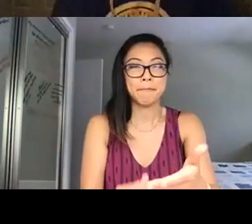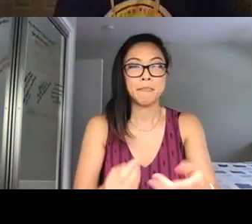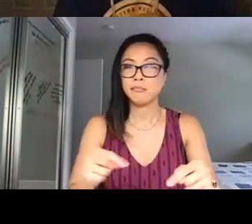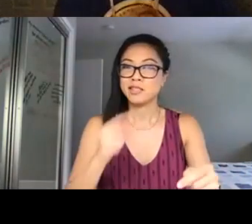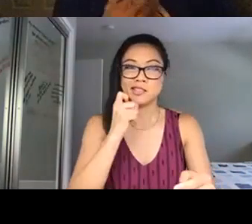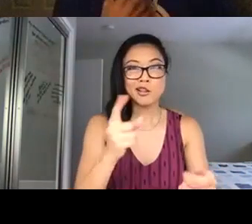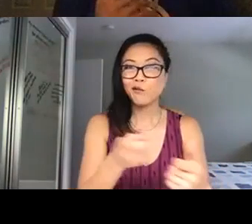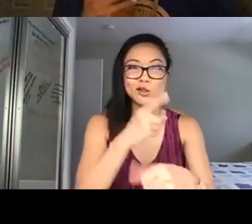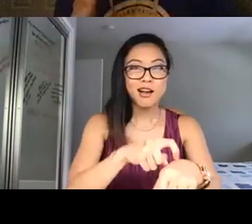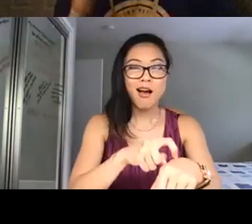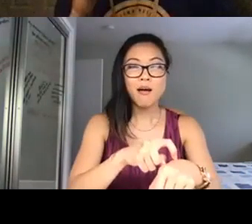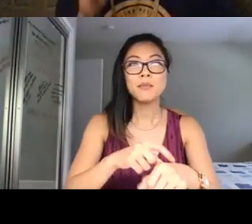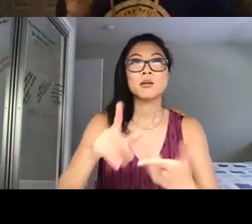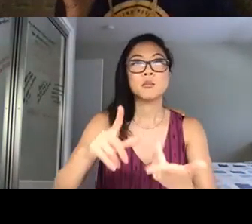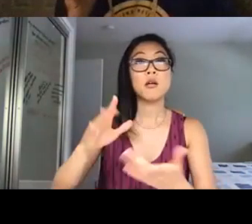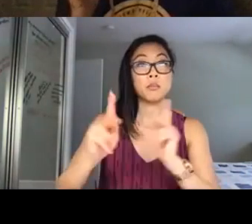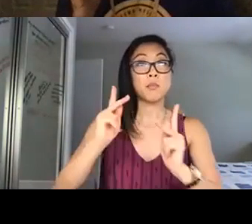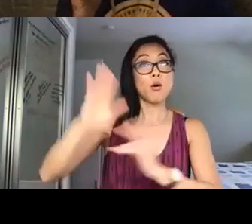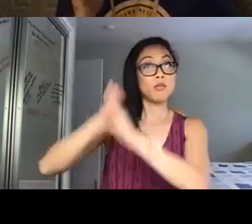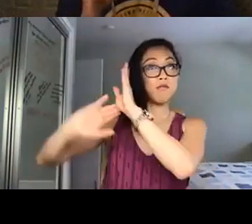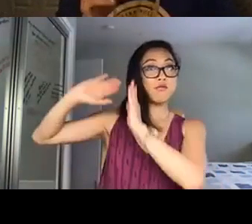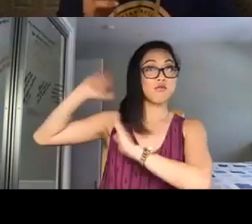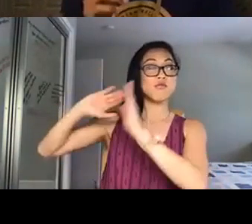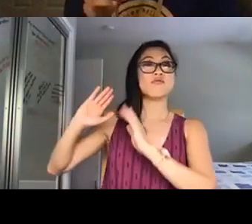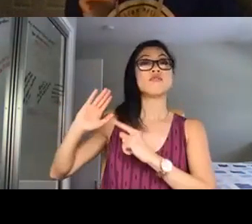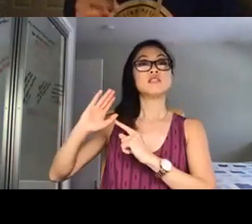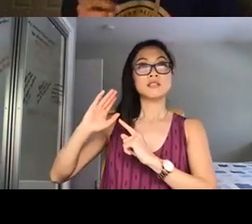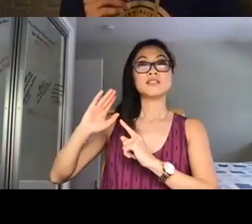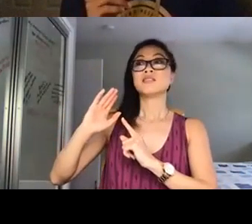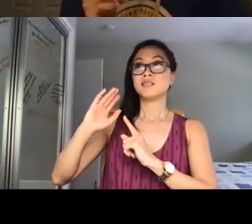that I believe allows us to attack it a little differently